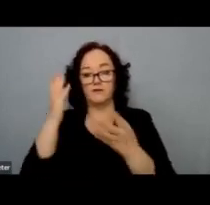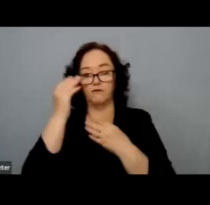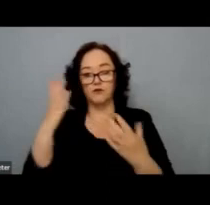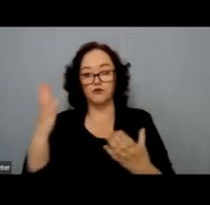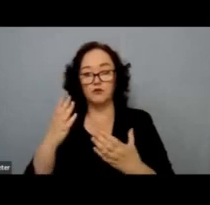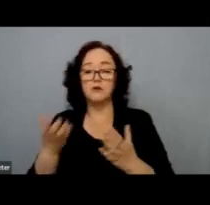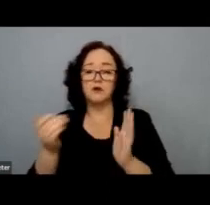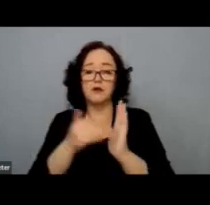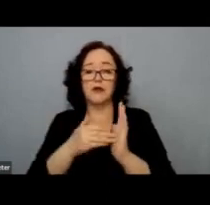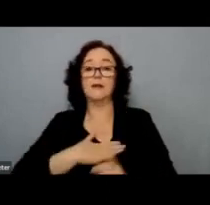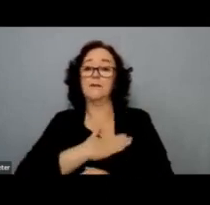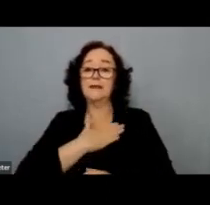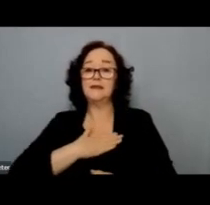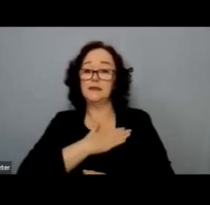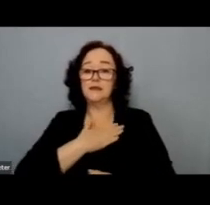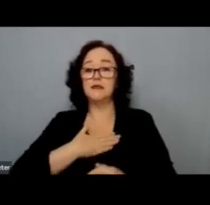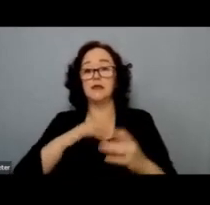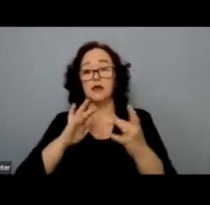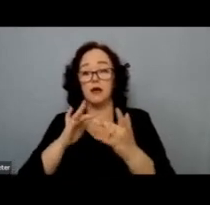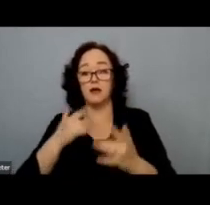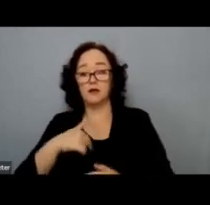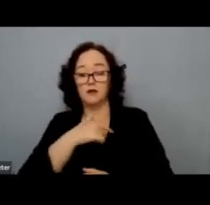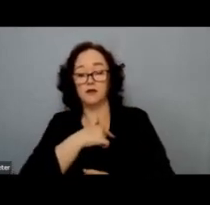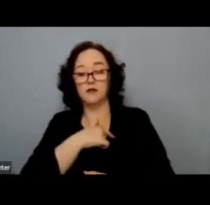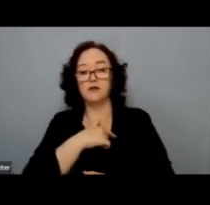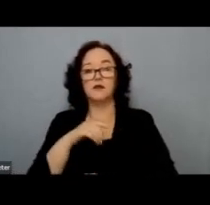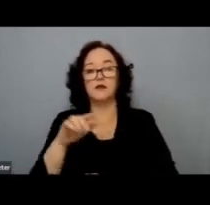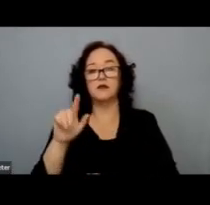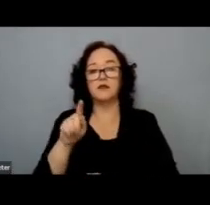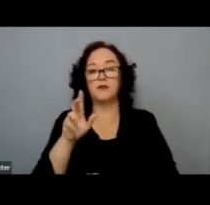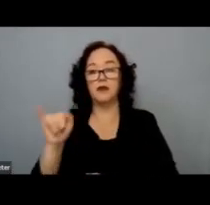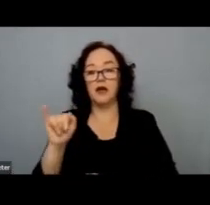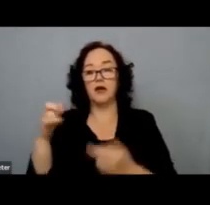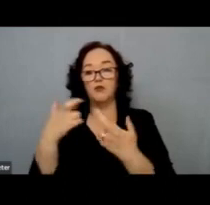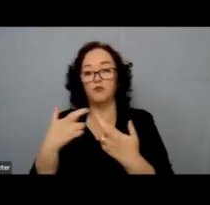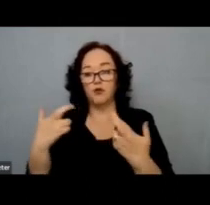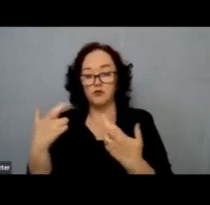reach out to us at the TBI resource center. If you have any